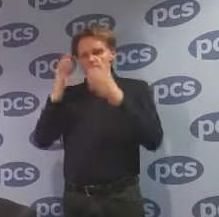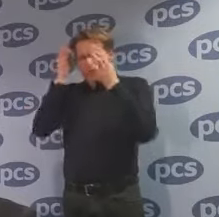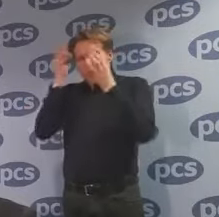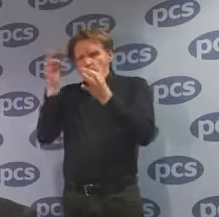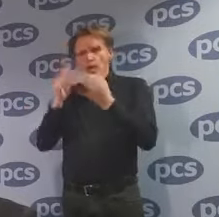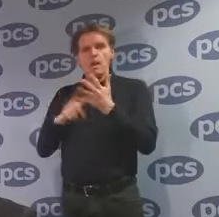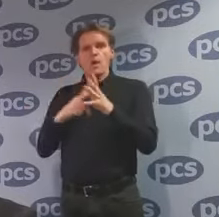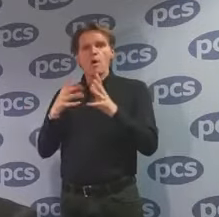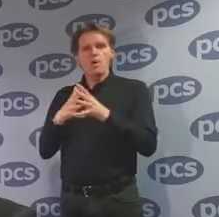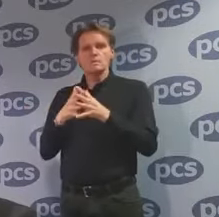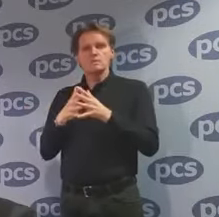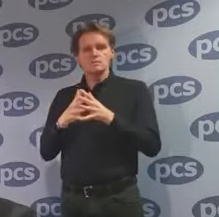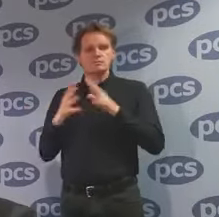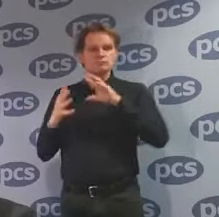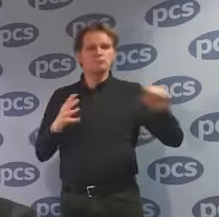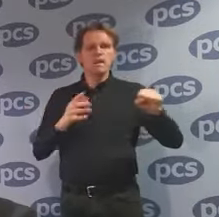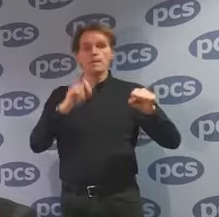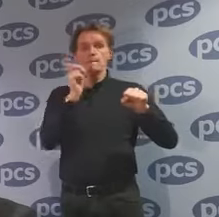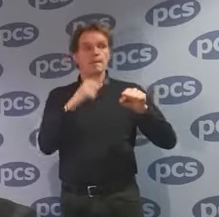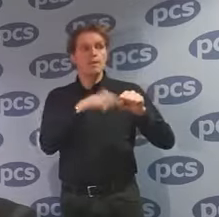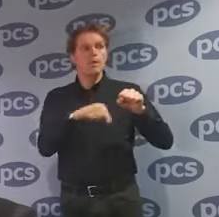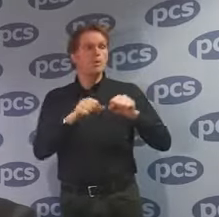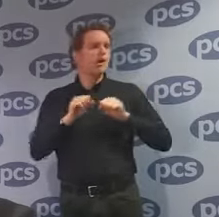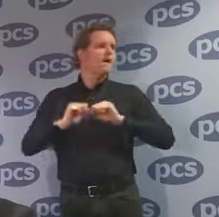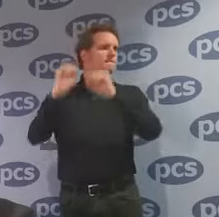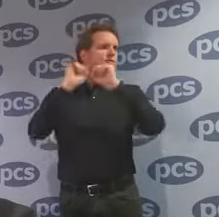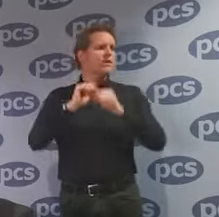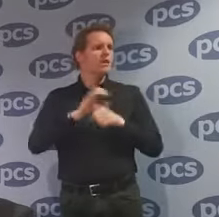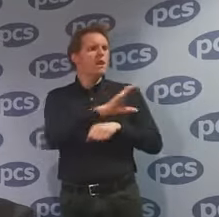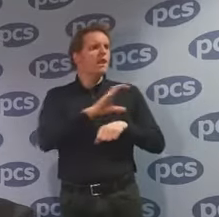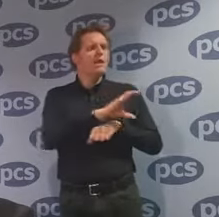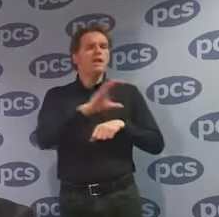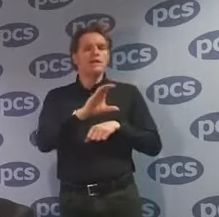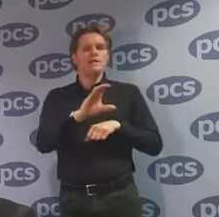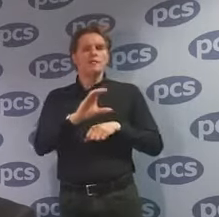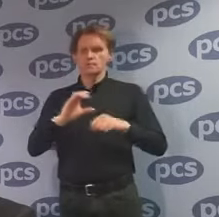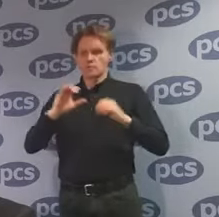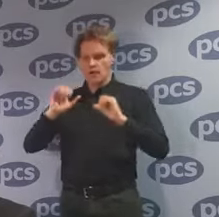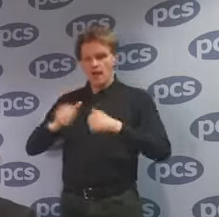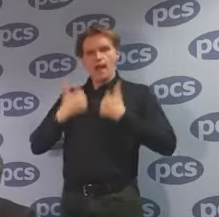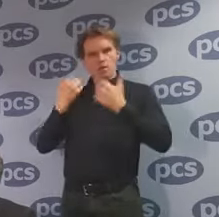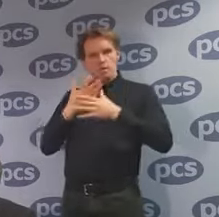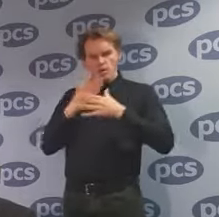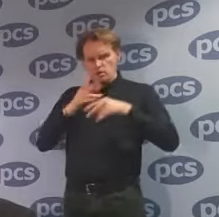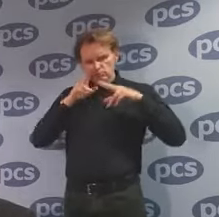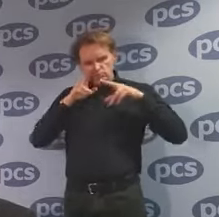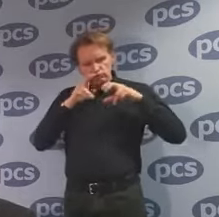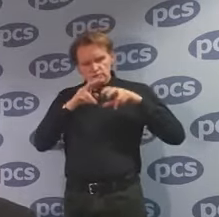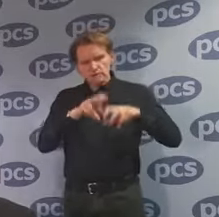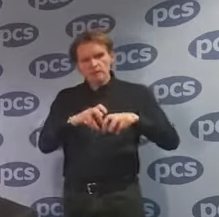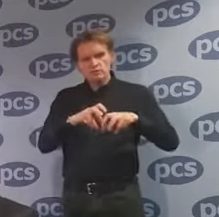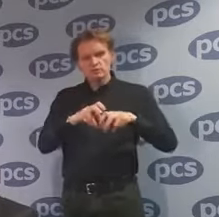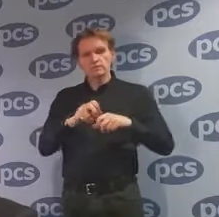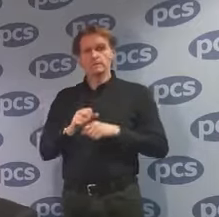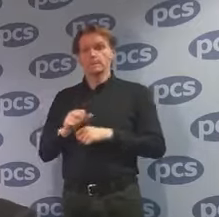people avoiding and evading tax and that's what's quite exciting about the work that we've done because the Shadow Chancellor John McDonnell who